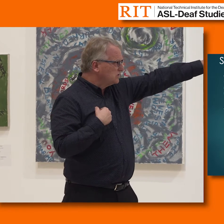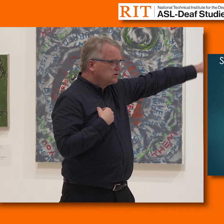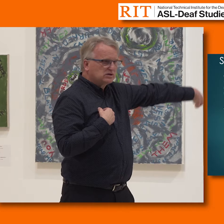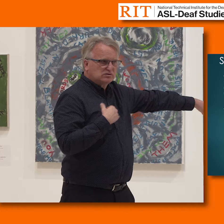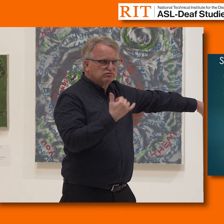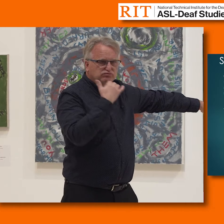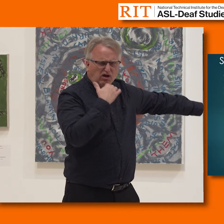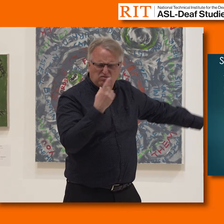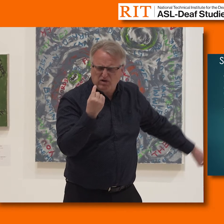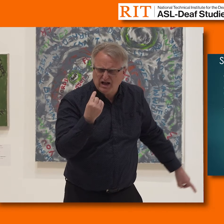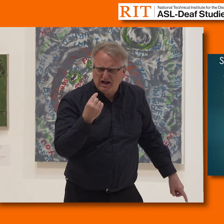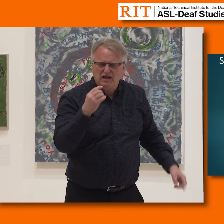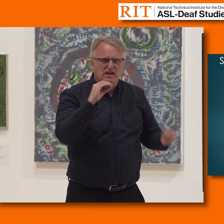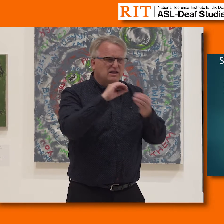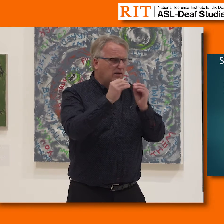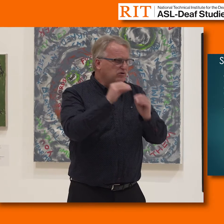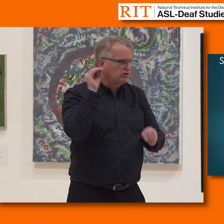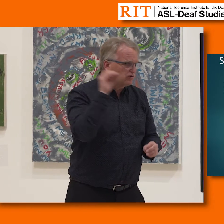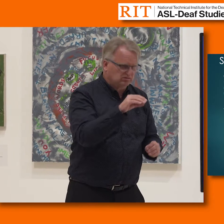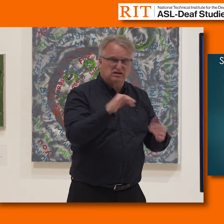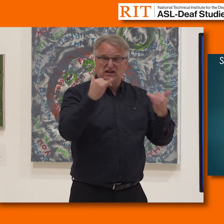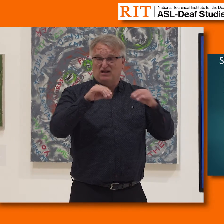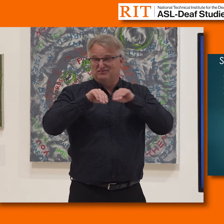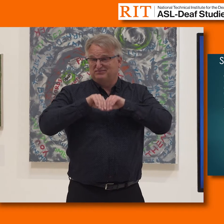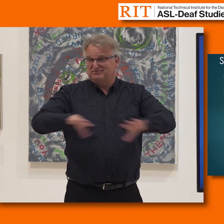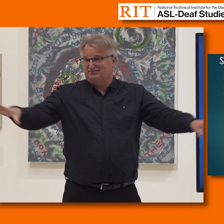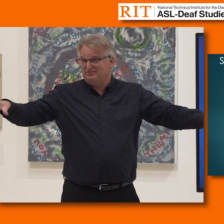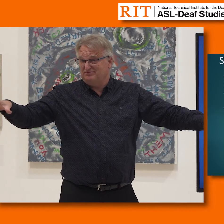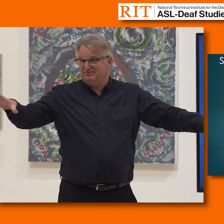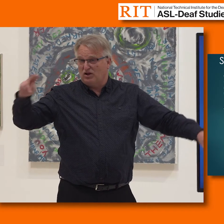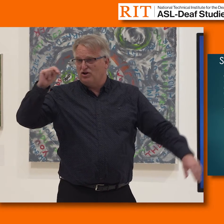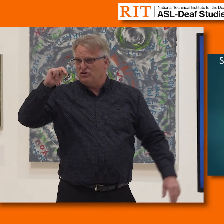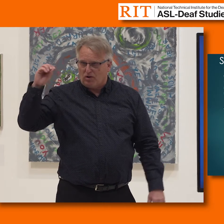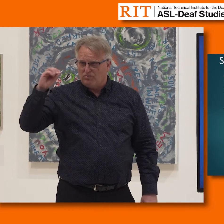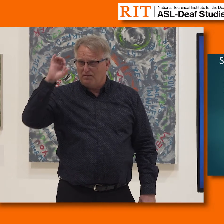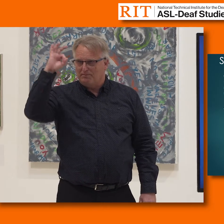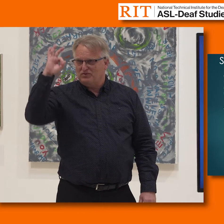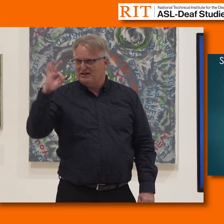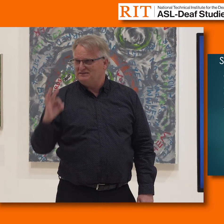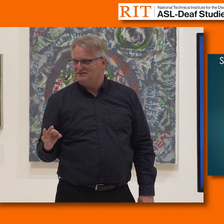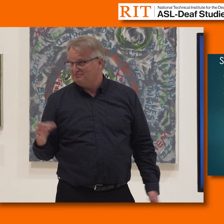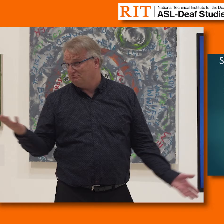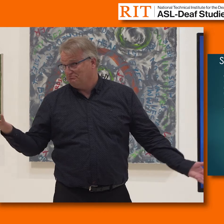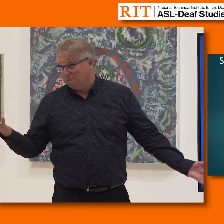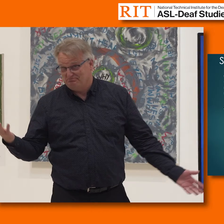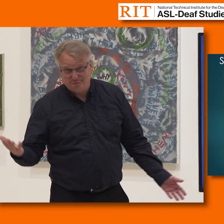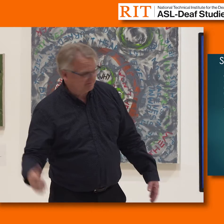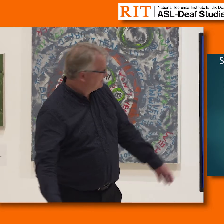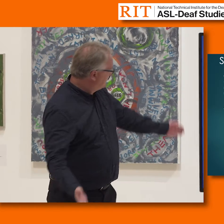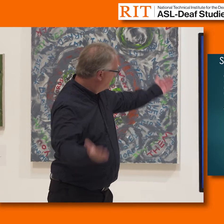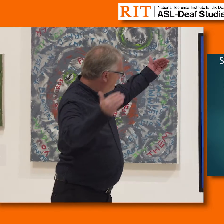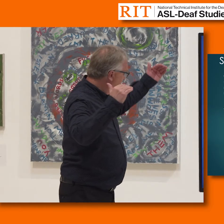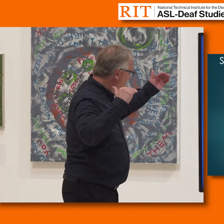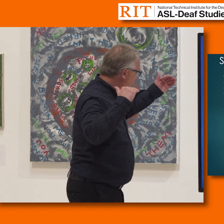an interpreter in their classroom was sufficient. But after a conversation, we realized that there are other visual ways that we can